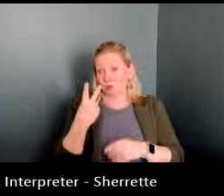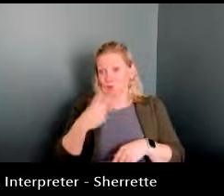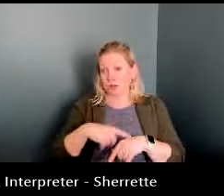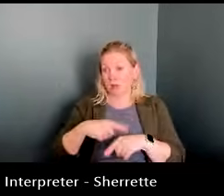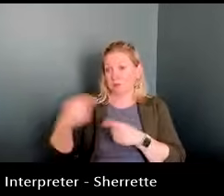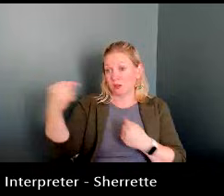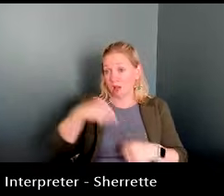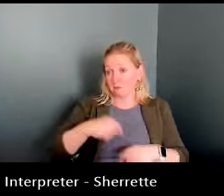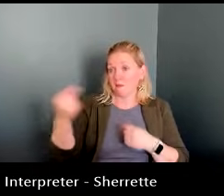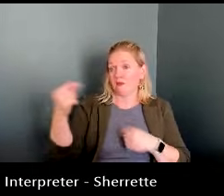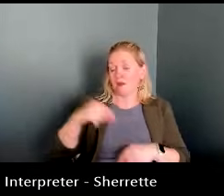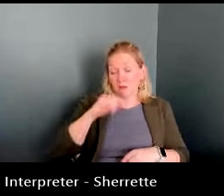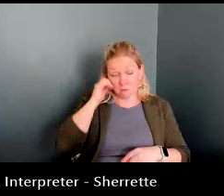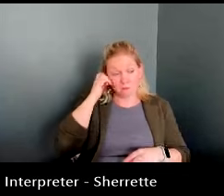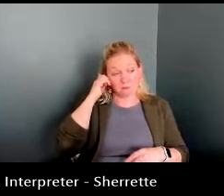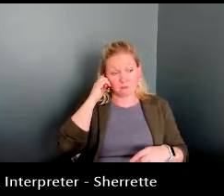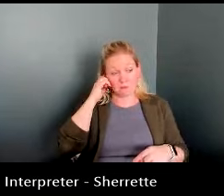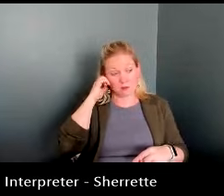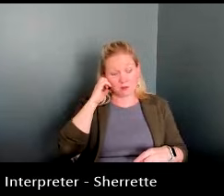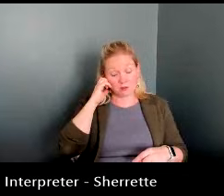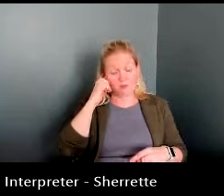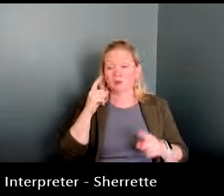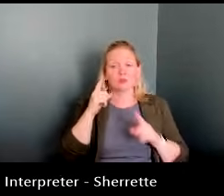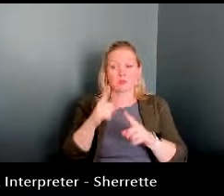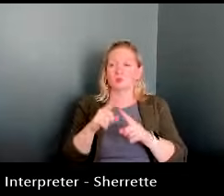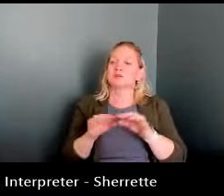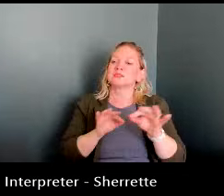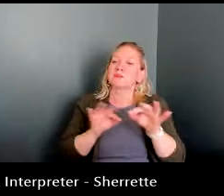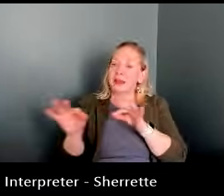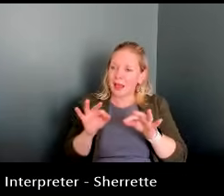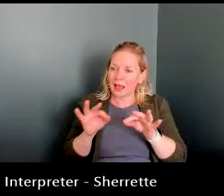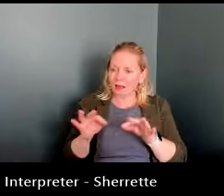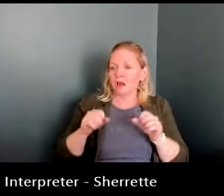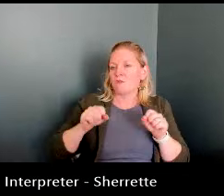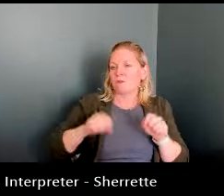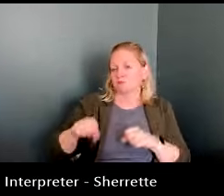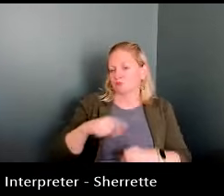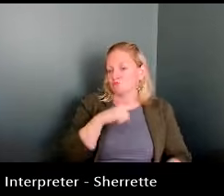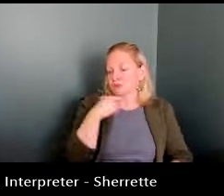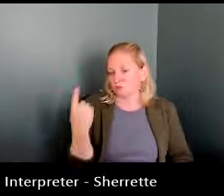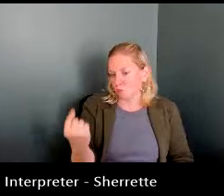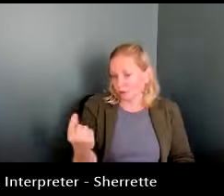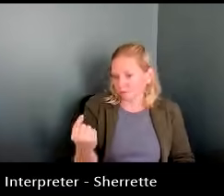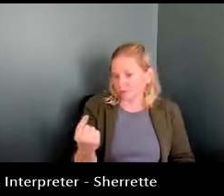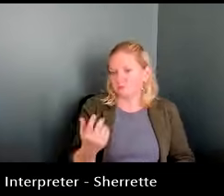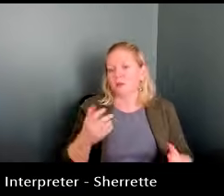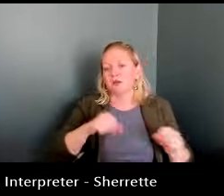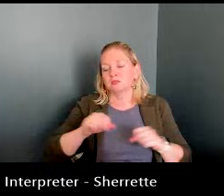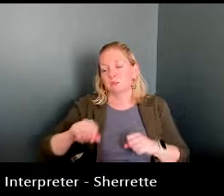this entire page to explain to them what the possible risks and benefits are, what the possible